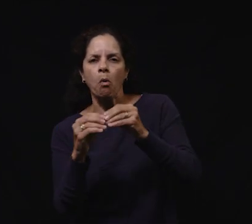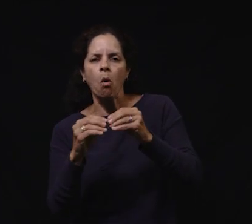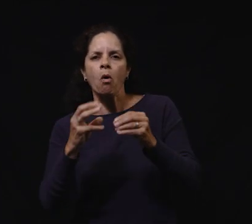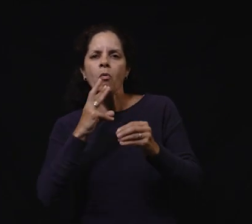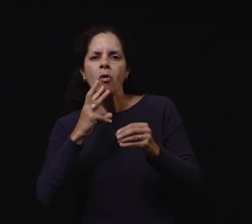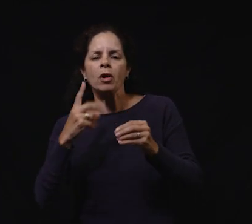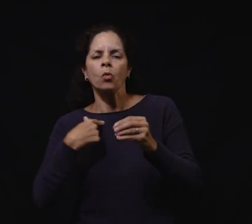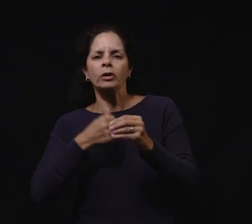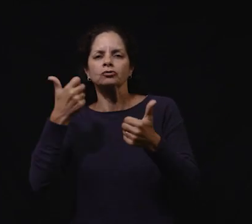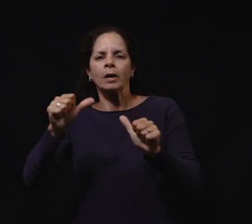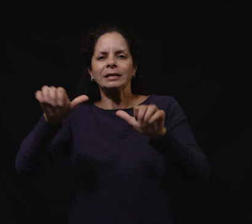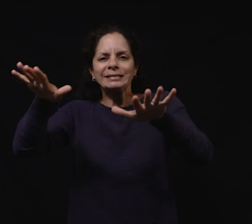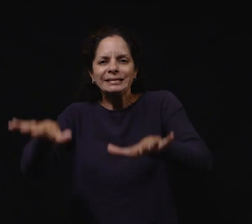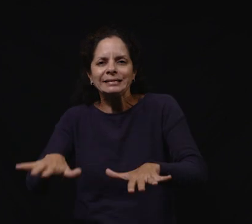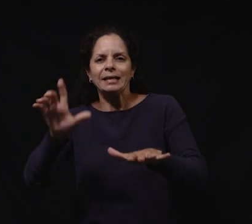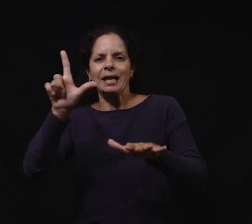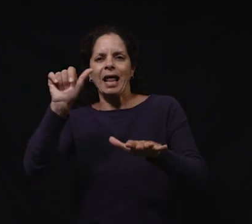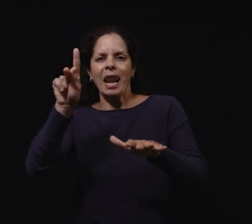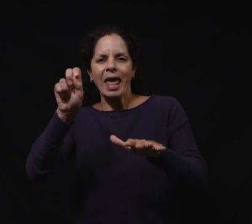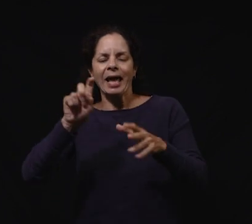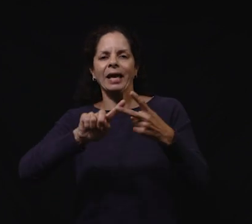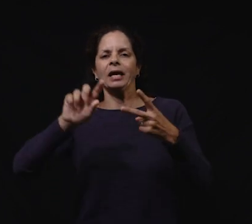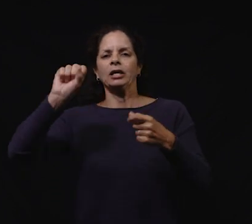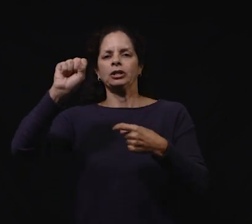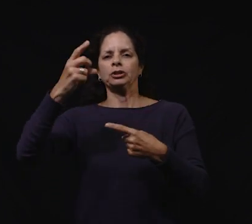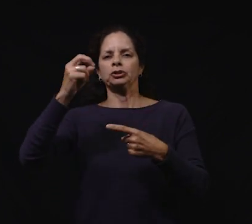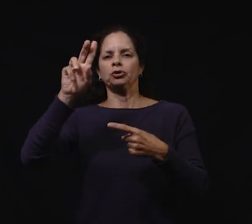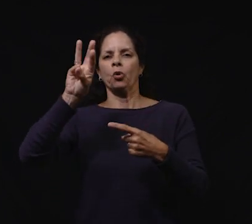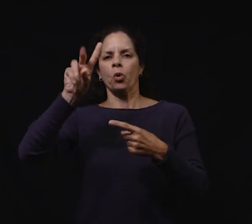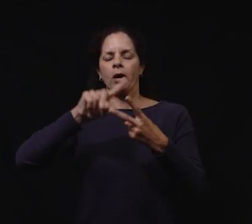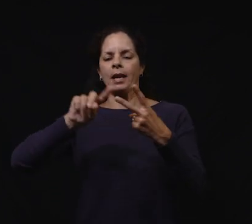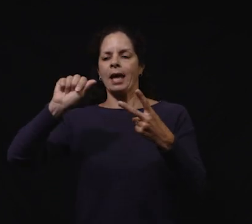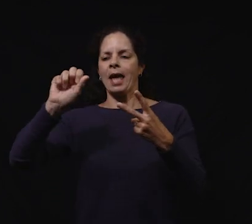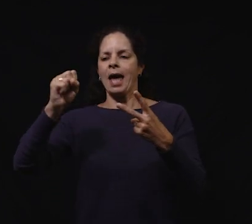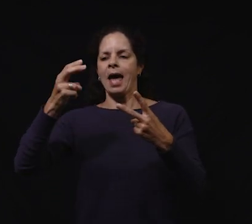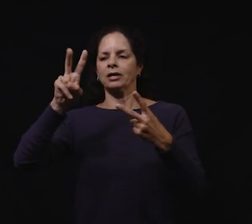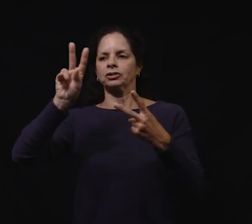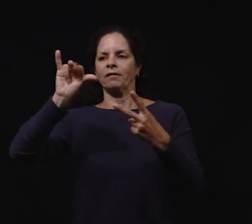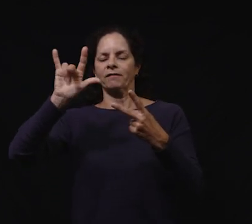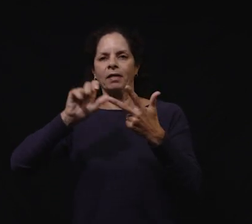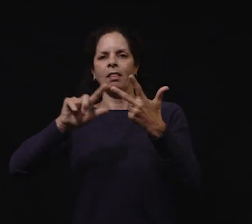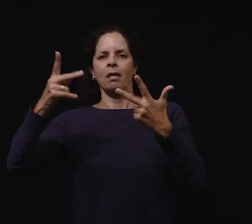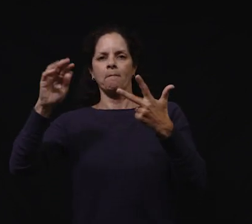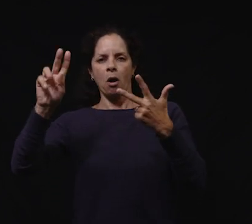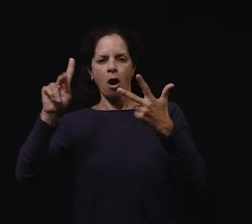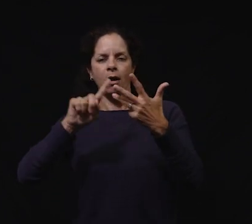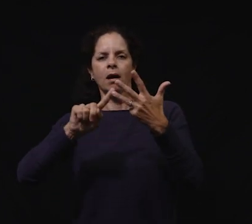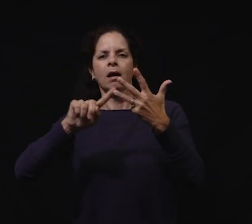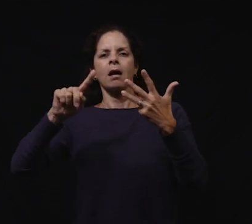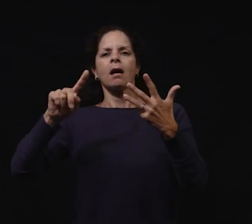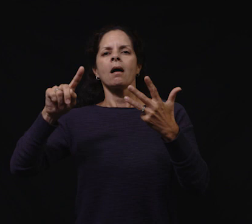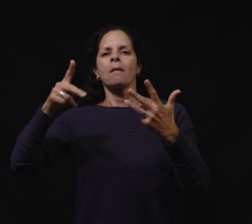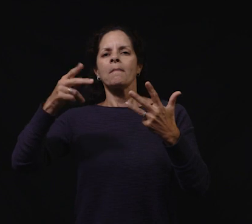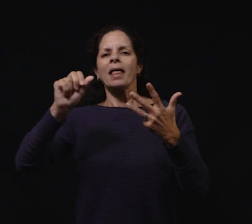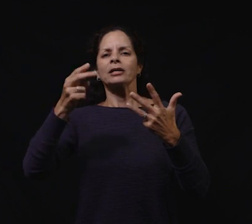We have throughout the city such as Sherwood lakes Asheville park lakes pleasure house Lake